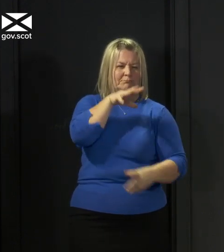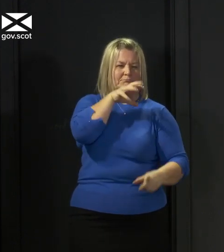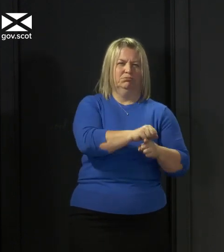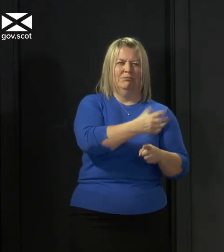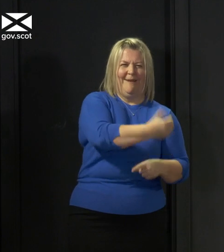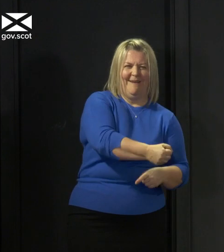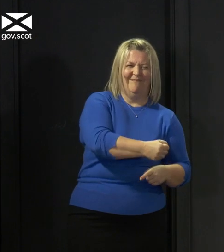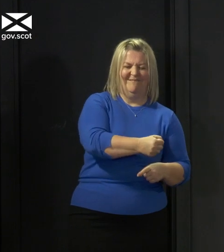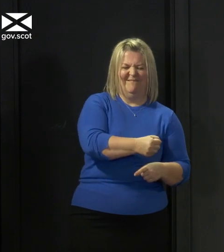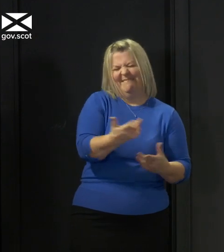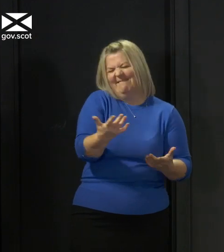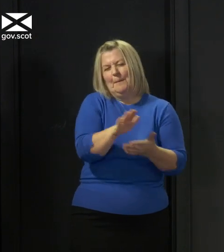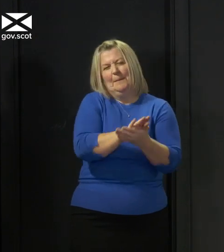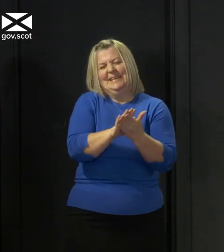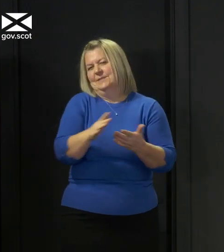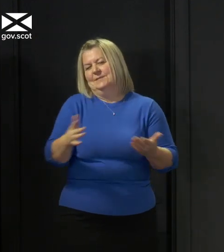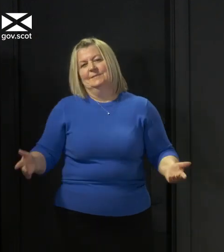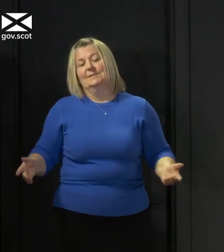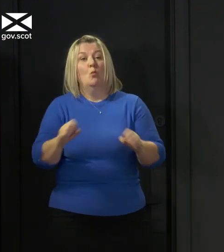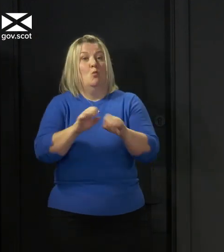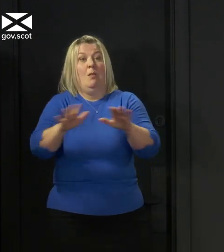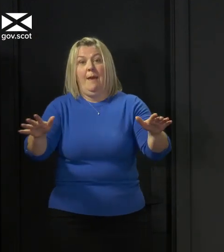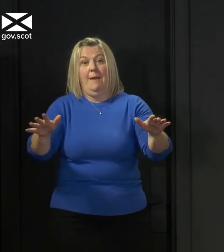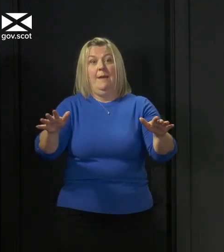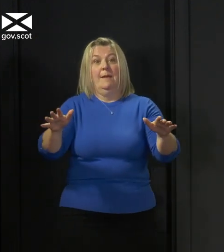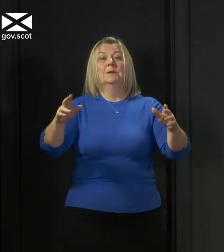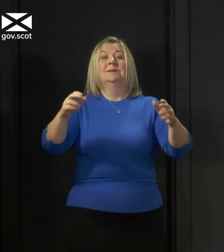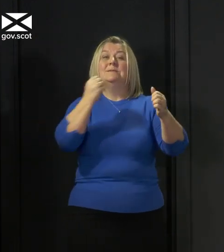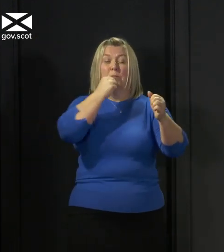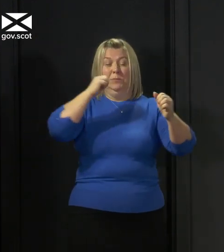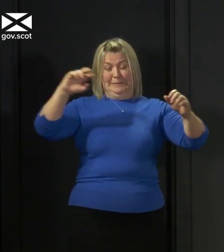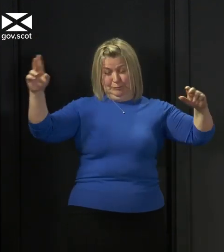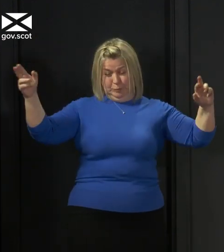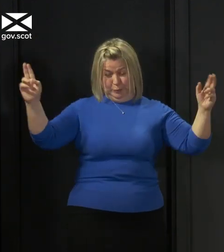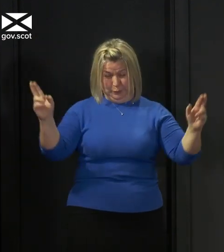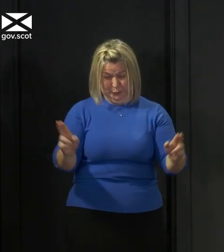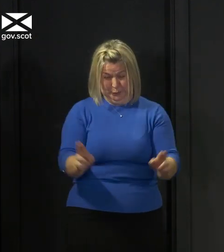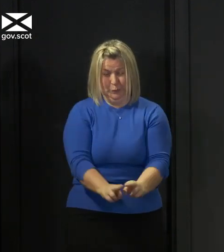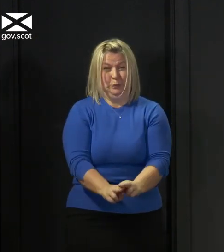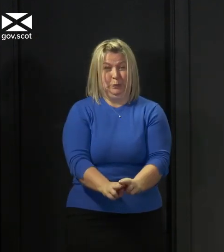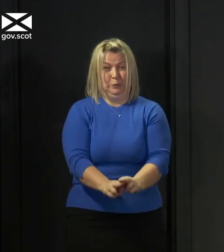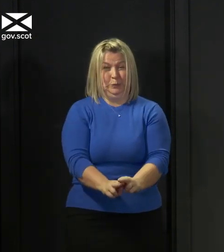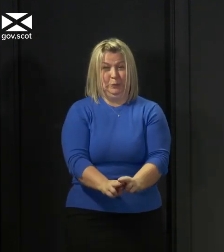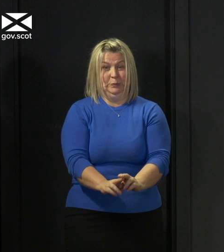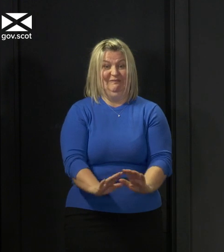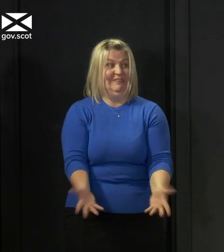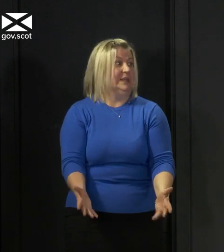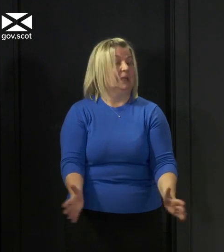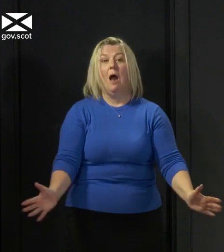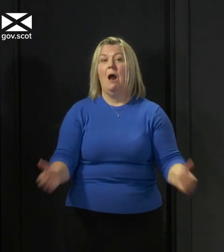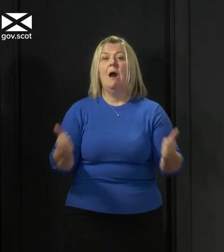very broad terms may look like and how we go about assessing the and what the framework of of that decision will be what we said this week